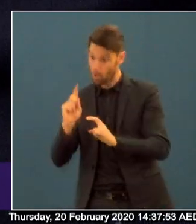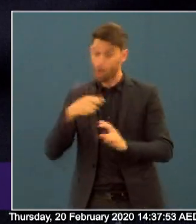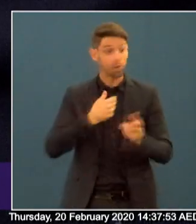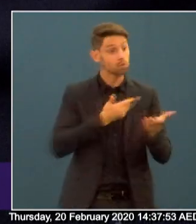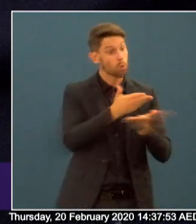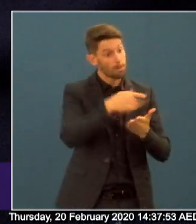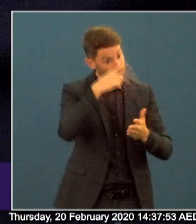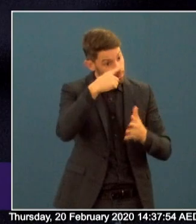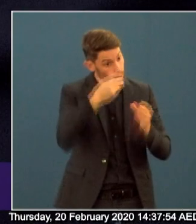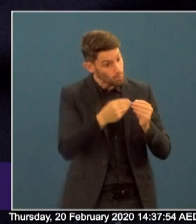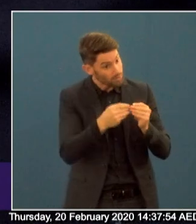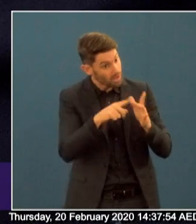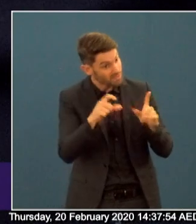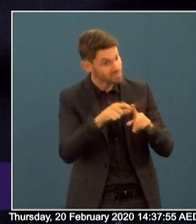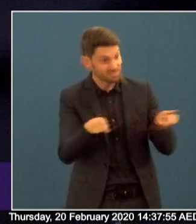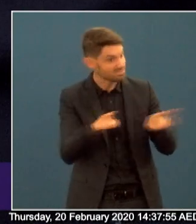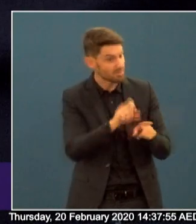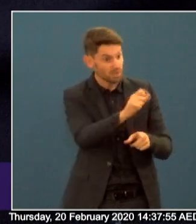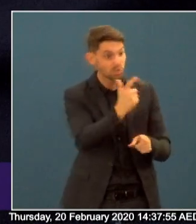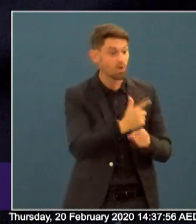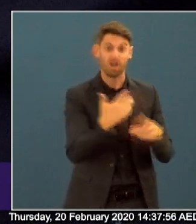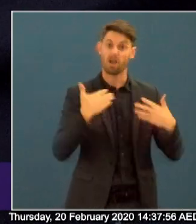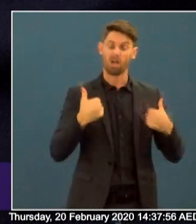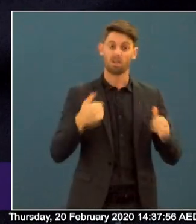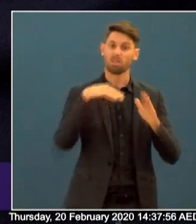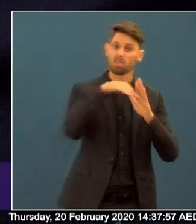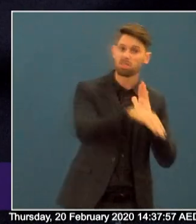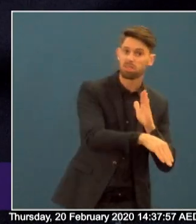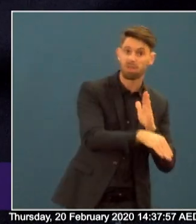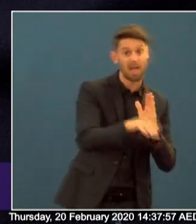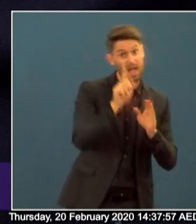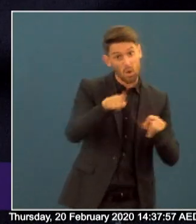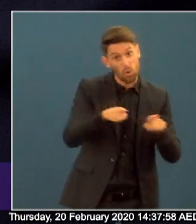both of the loss of health status and, in some instances, loss of life.